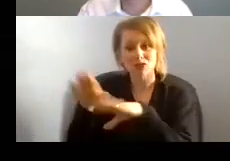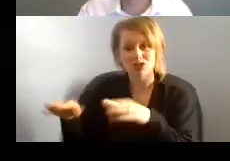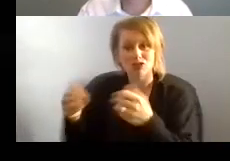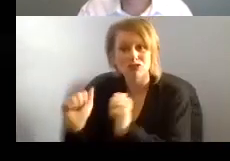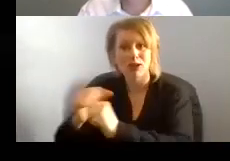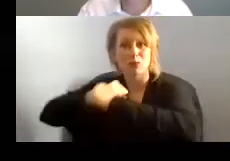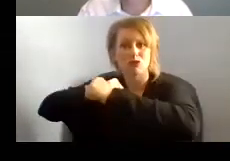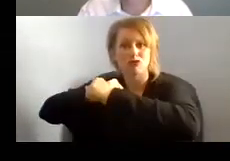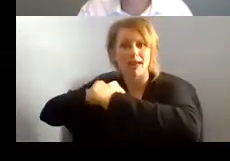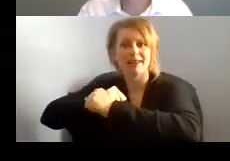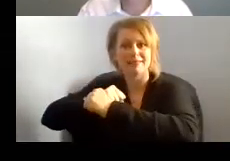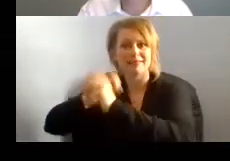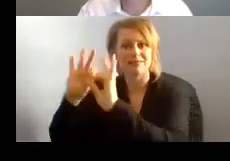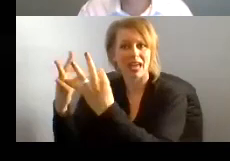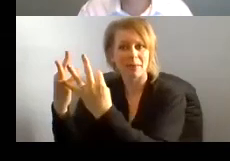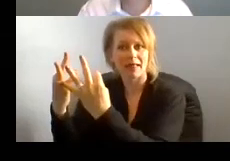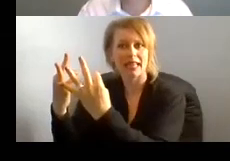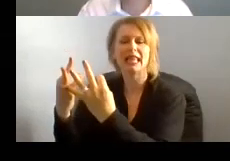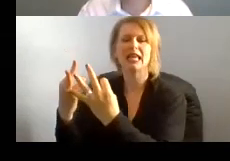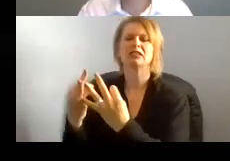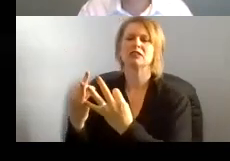And this – and often this gives the false impression to parents that their children